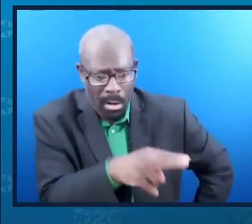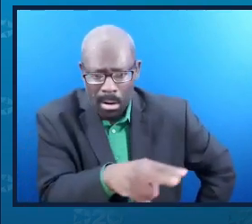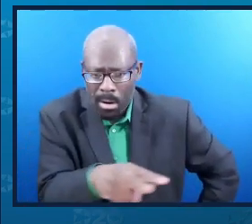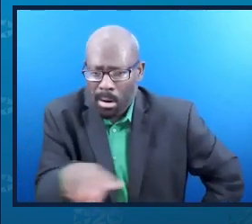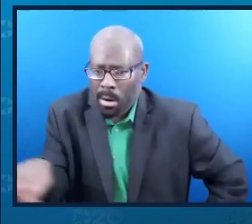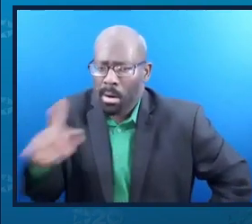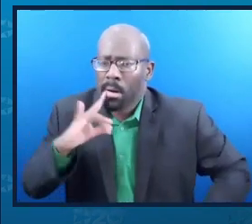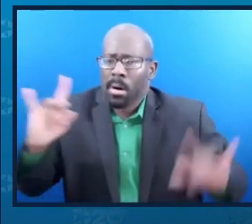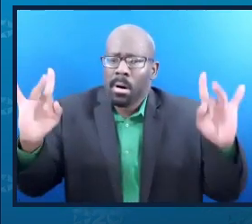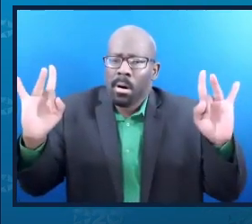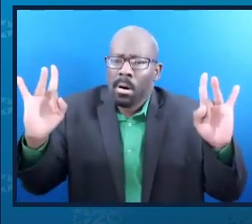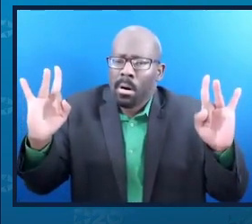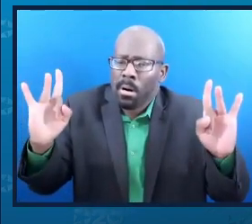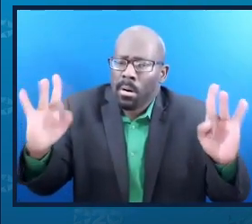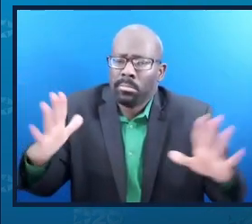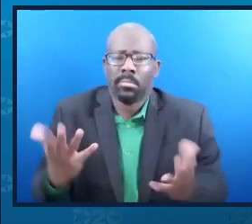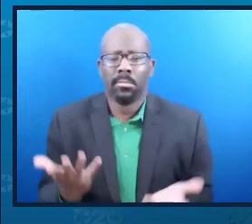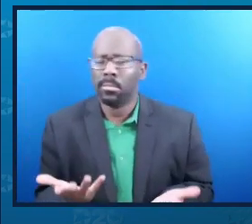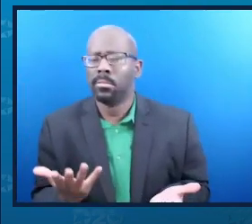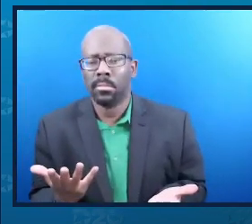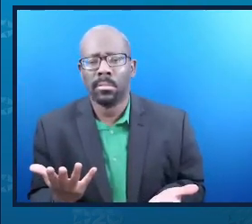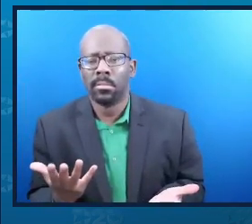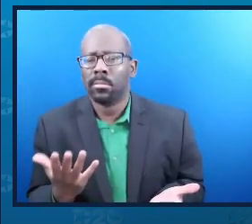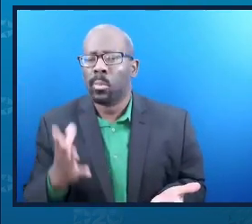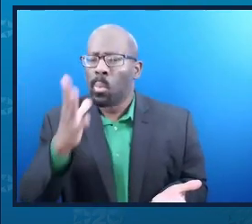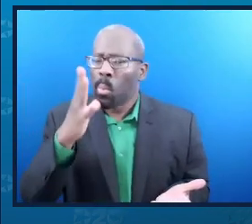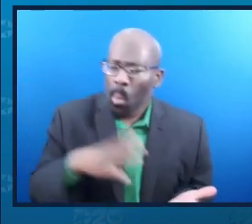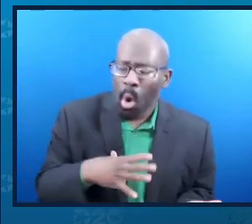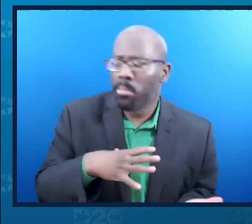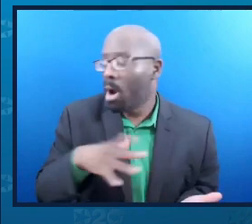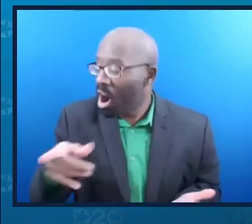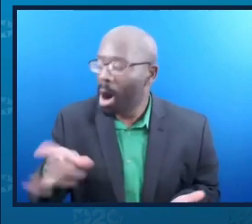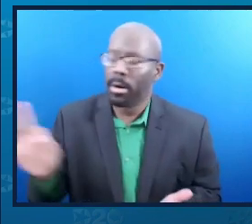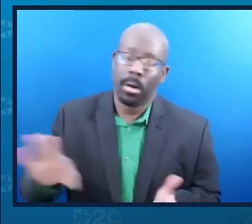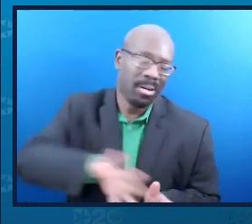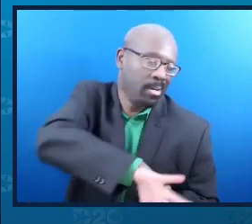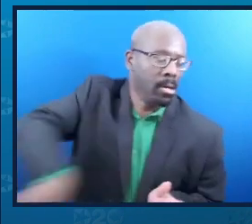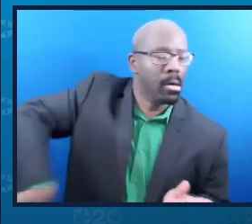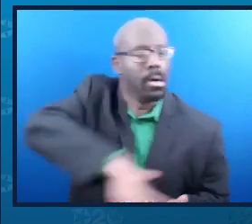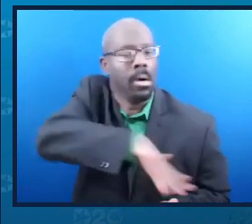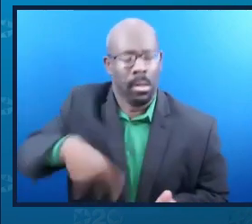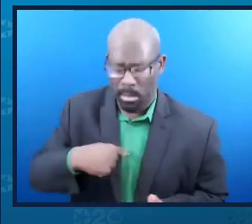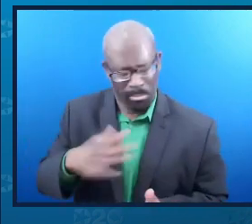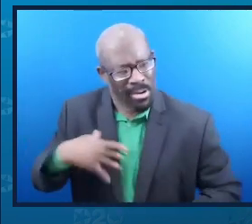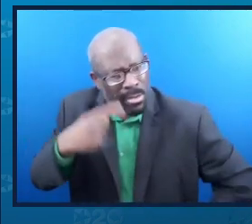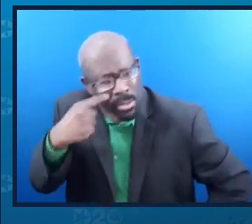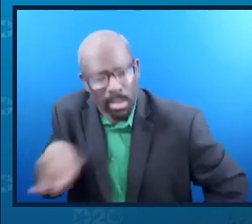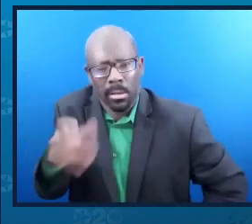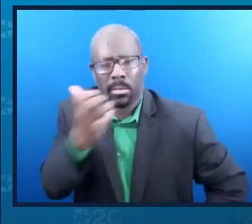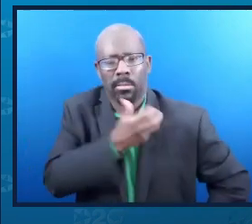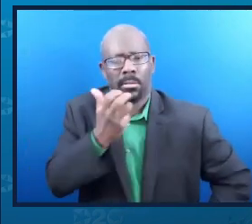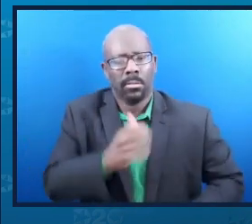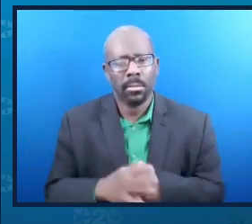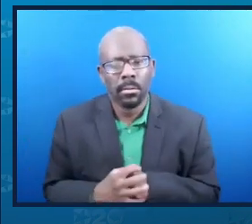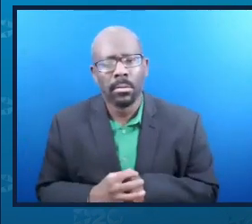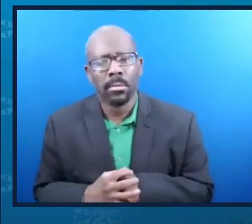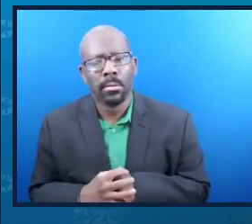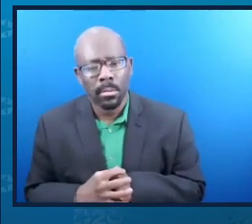AS SPEAK OF THE HOUSE, I HAVE SEEN DONALD TRUMP'S DISRESPECT FOR WOMEN.